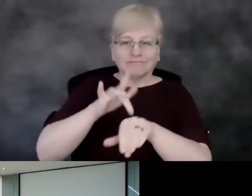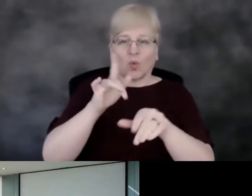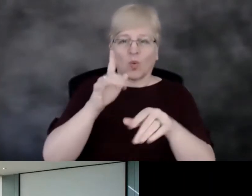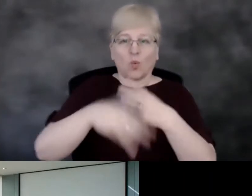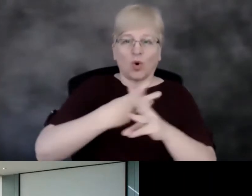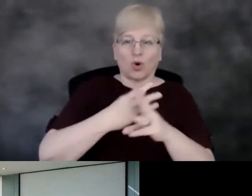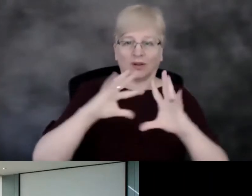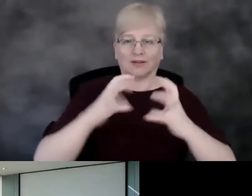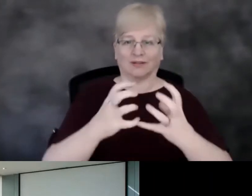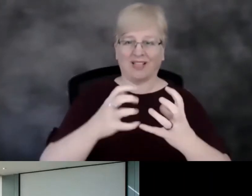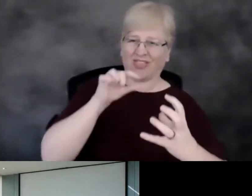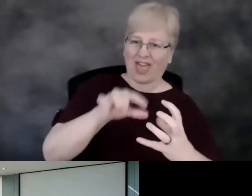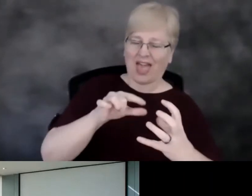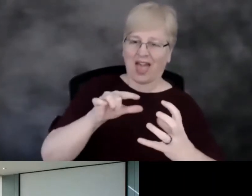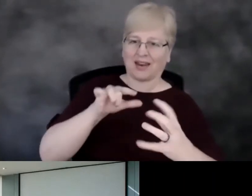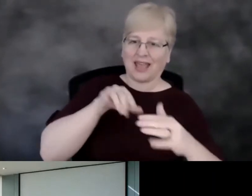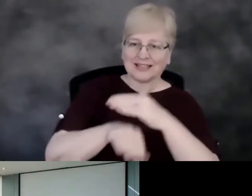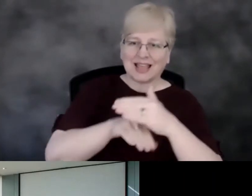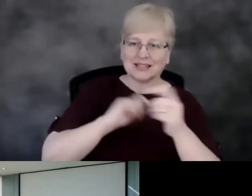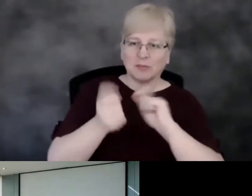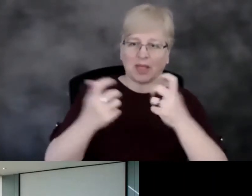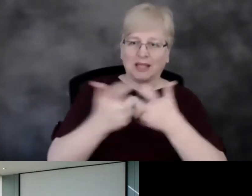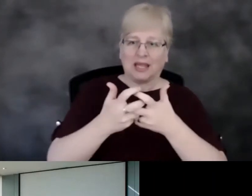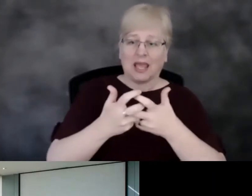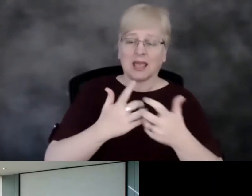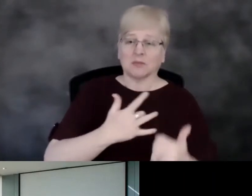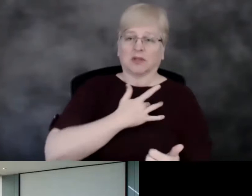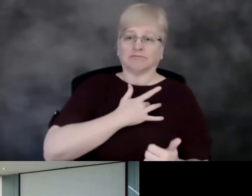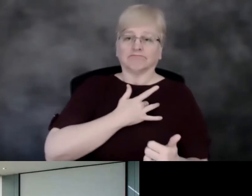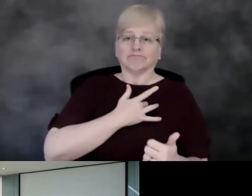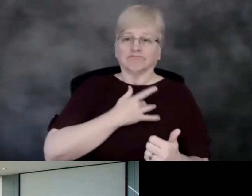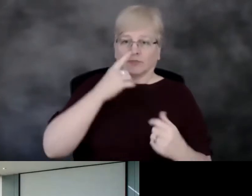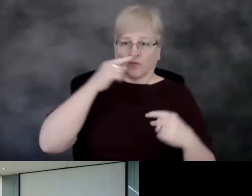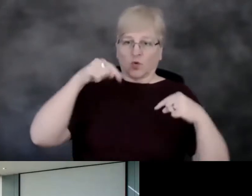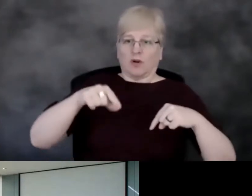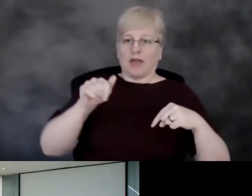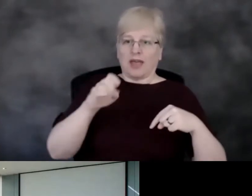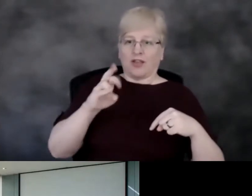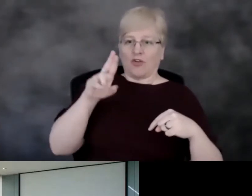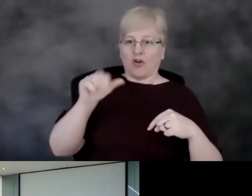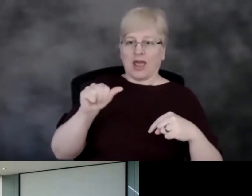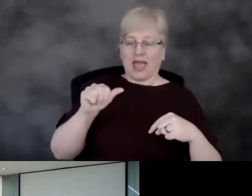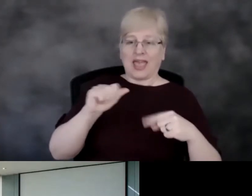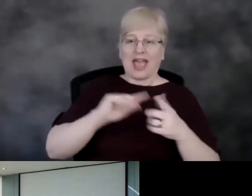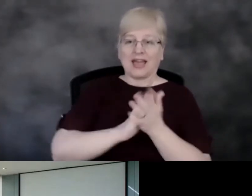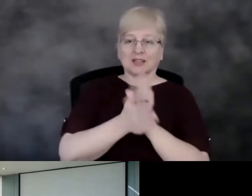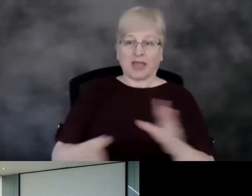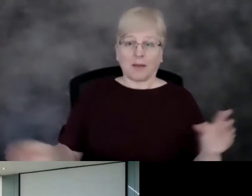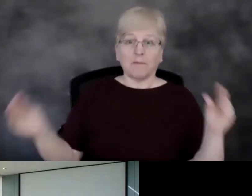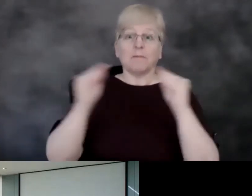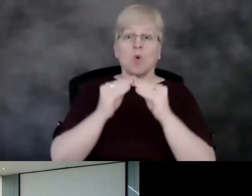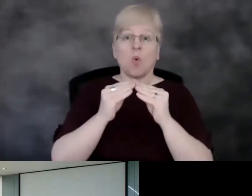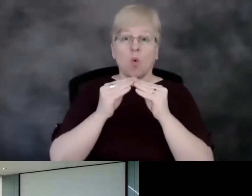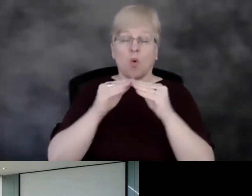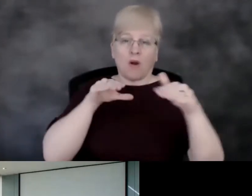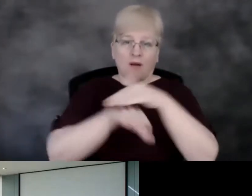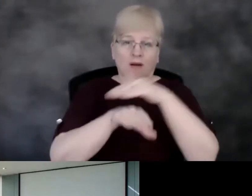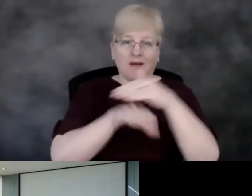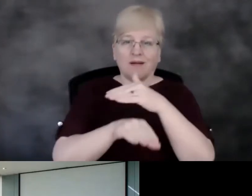significant to AERA this century needs to be even more so as we move into this decade,